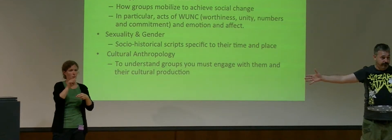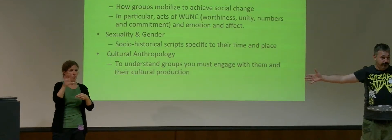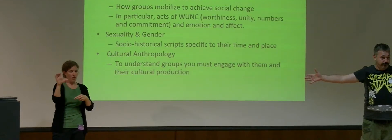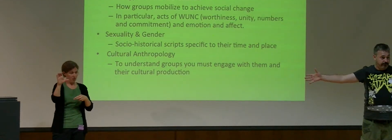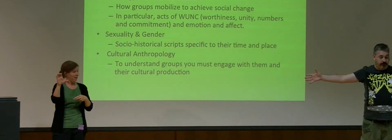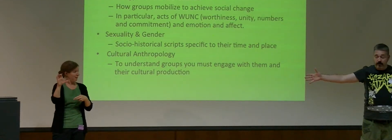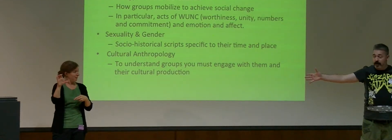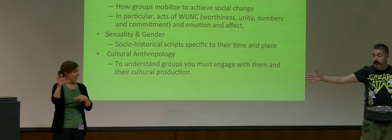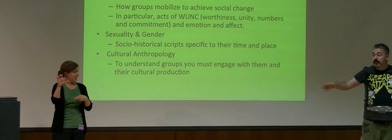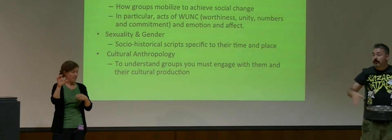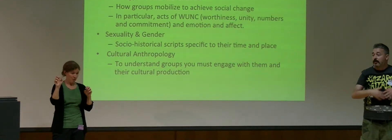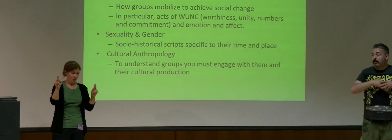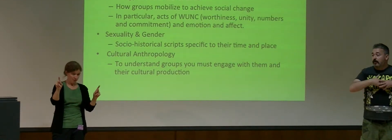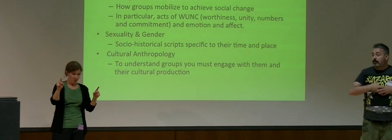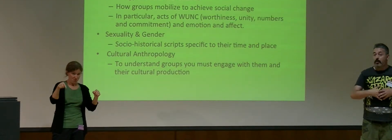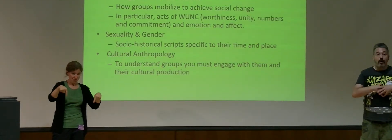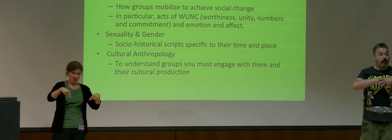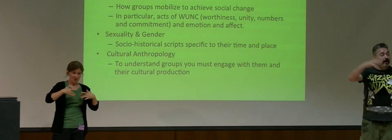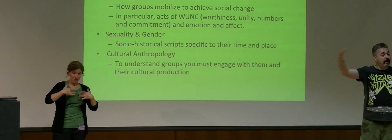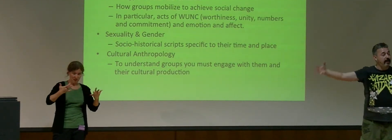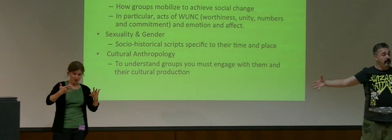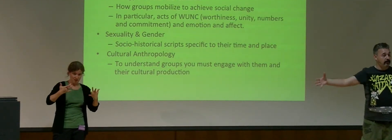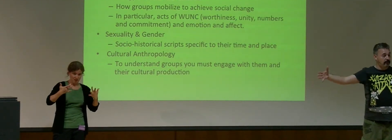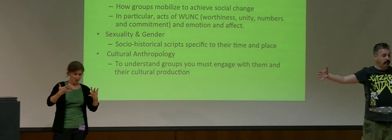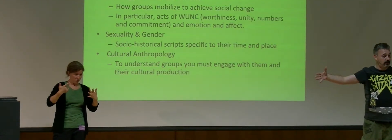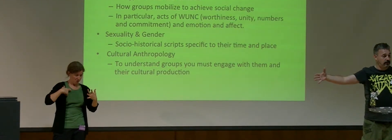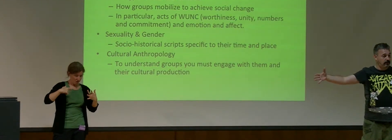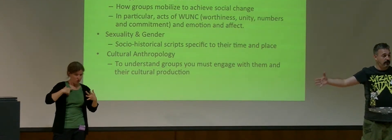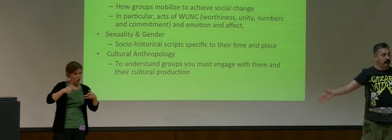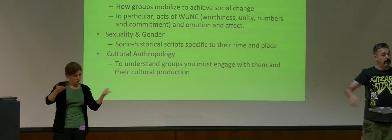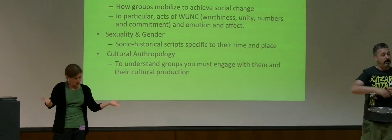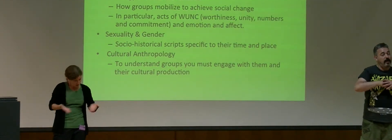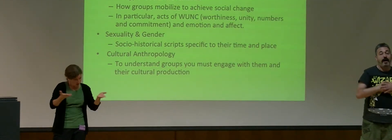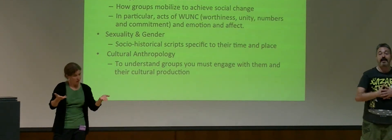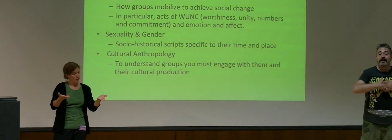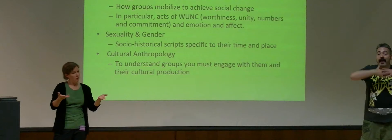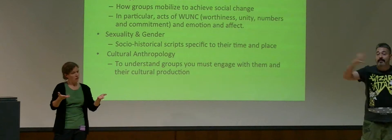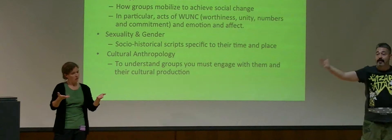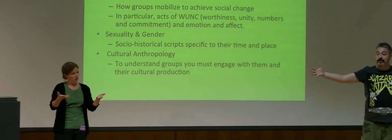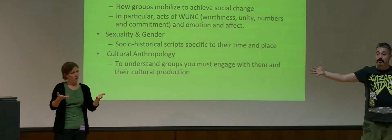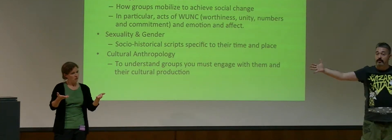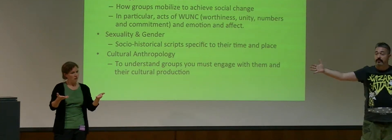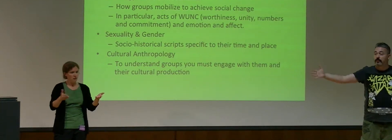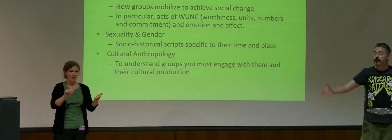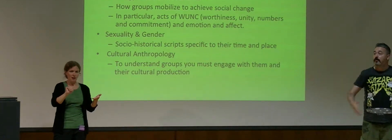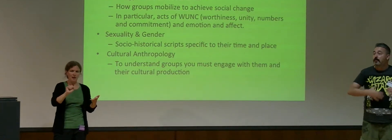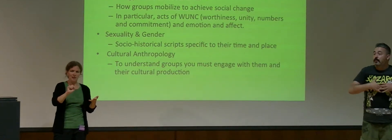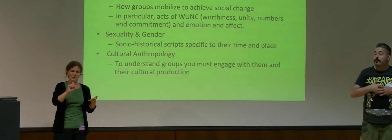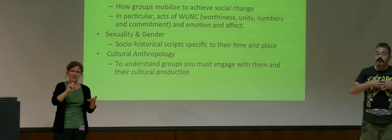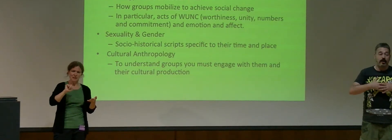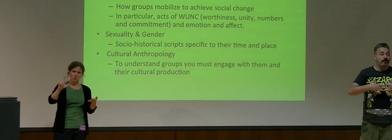Okay. You are all here as asexuals.